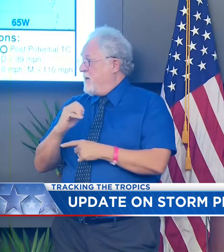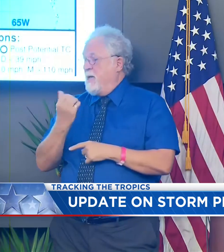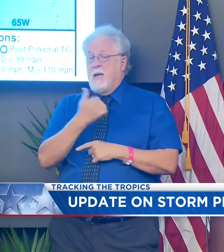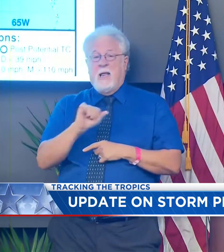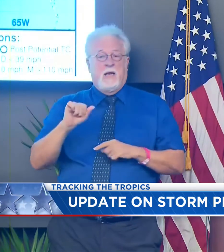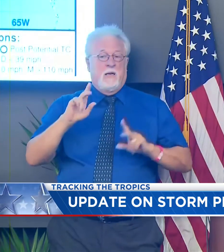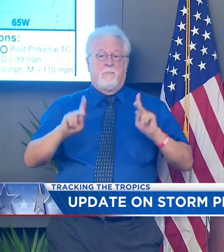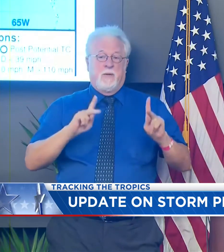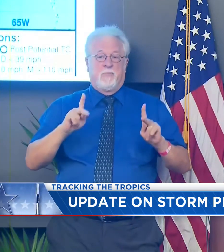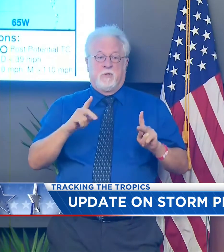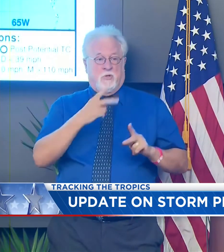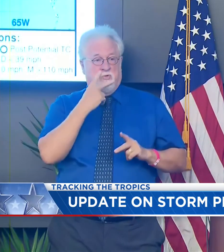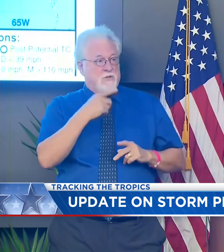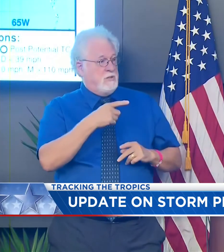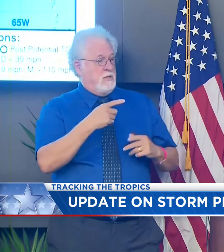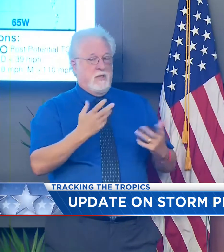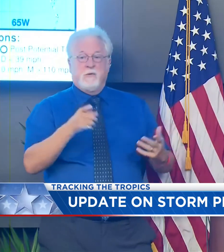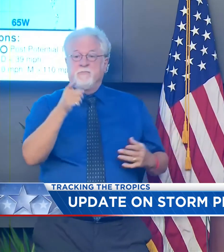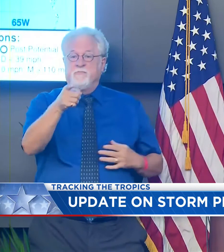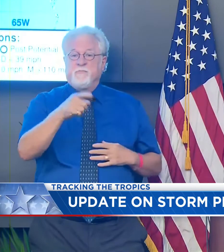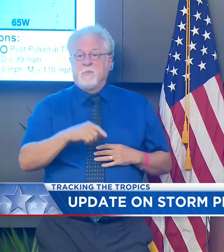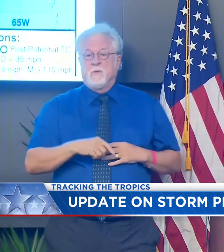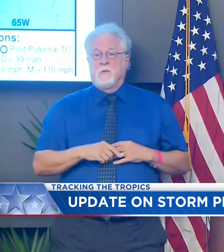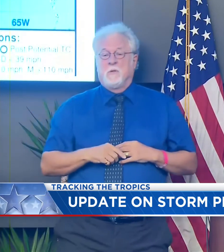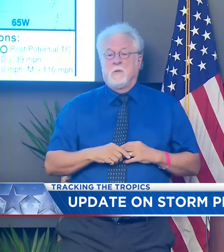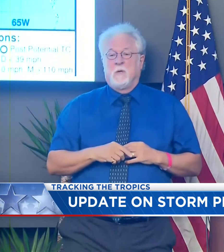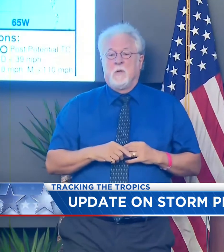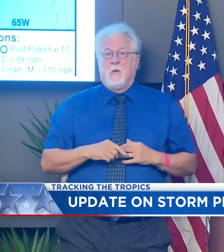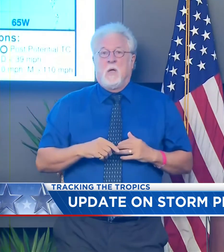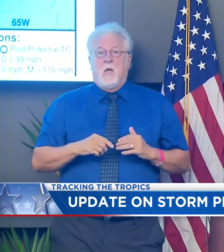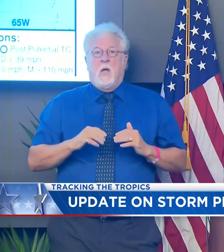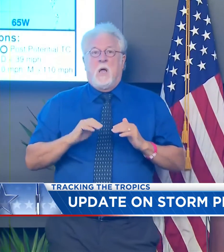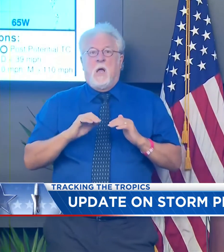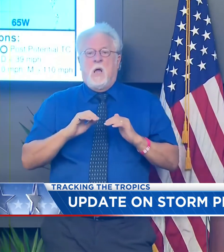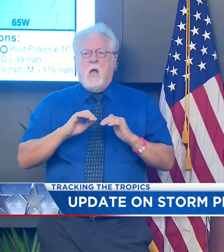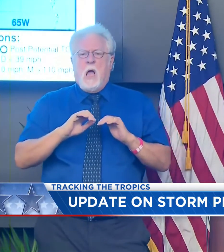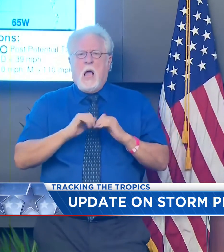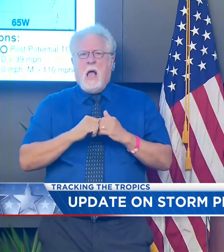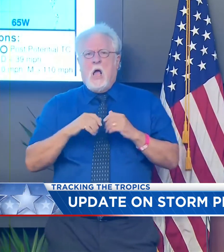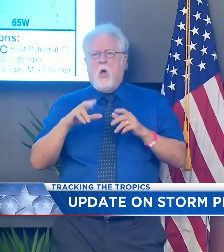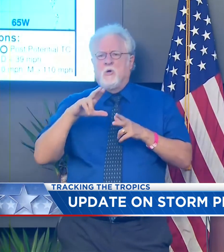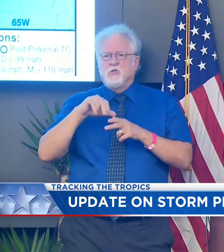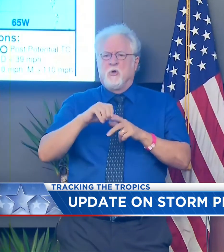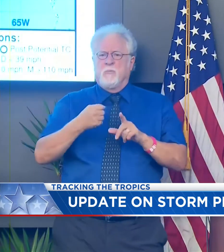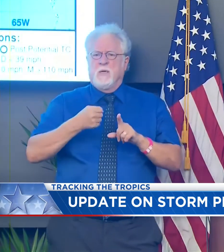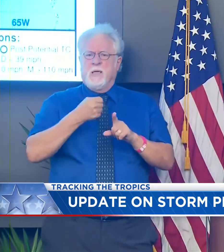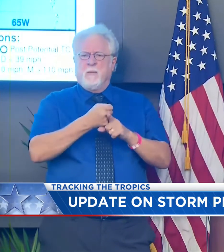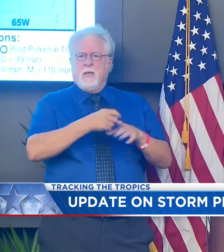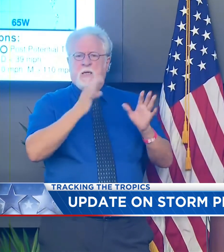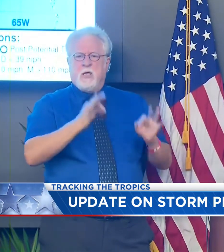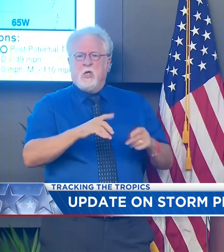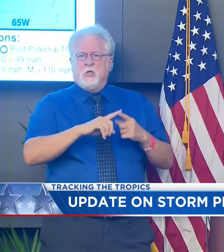YOUR QUESTIONS. AND YOU CAN FEEL FREE TO ASK ME A QUESTION, BEN, AND ANY OF THE